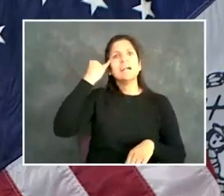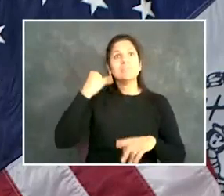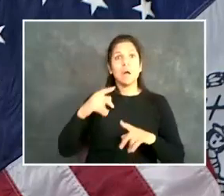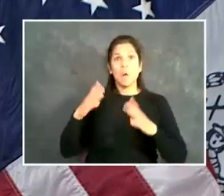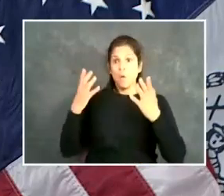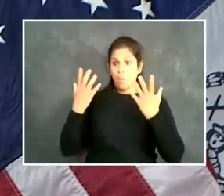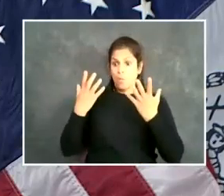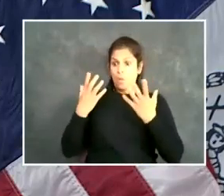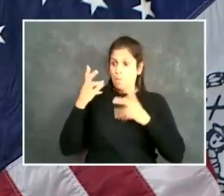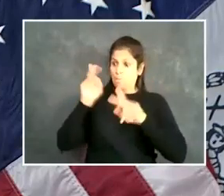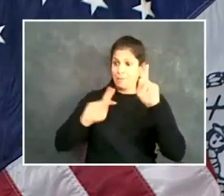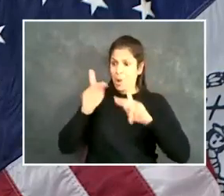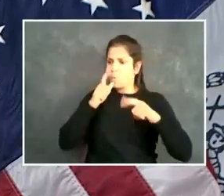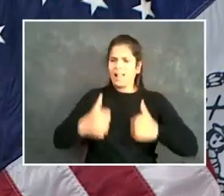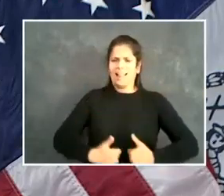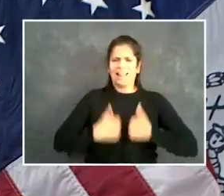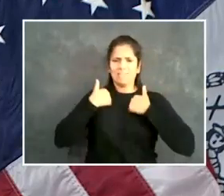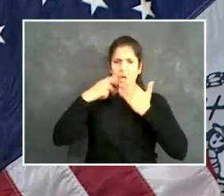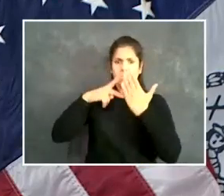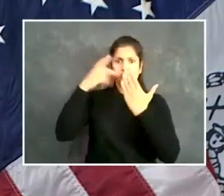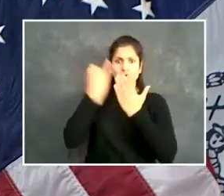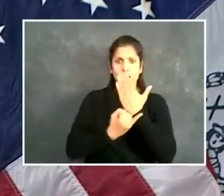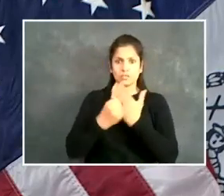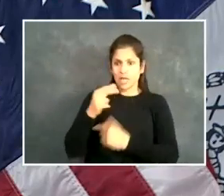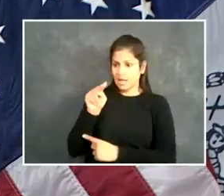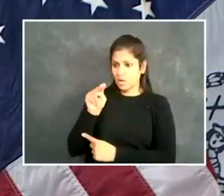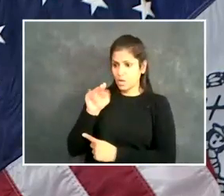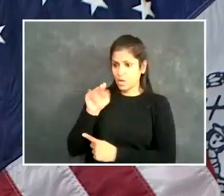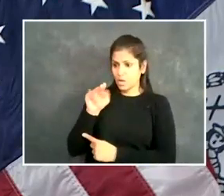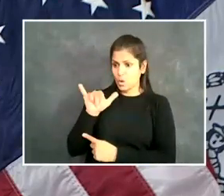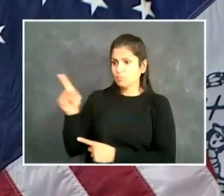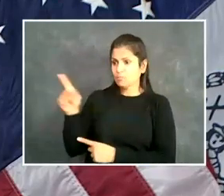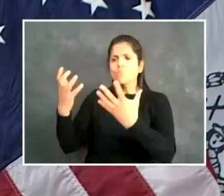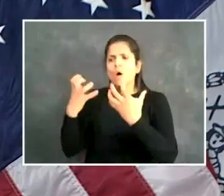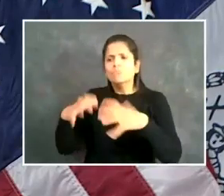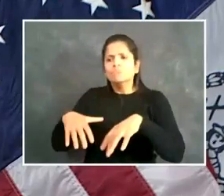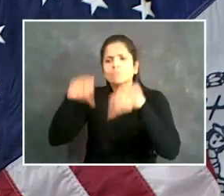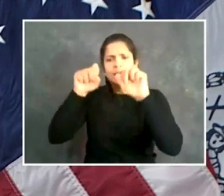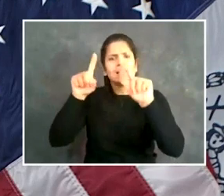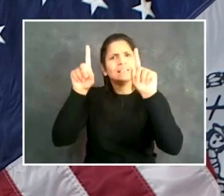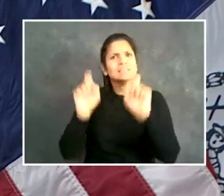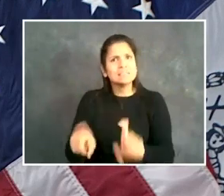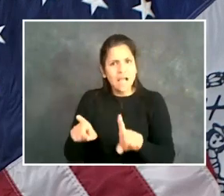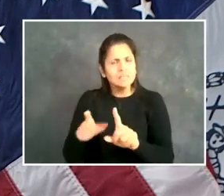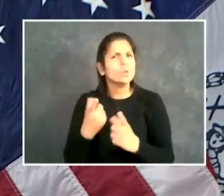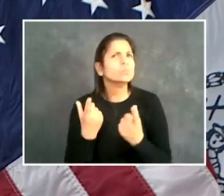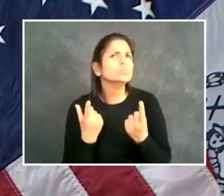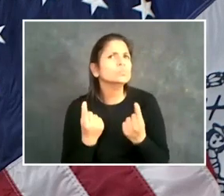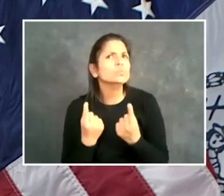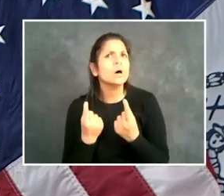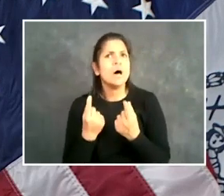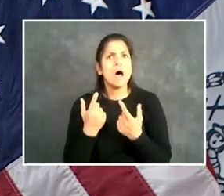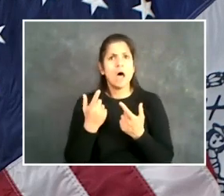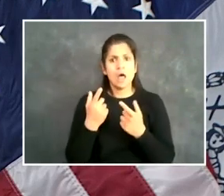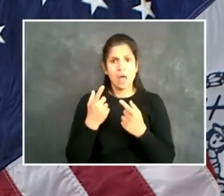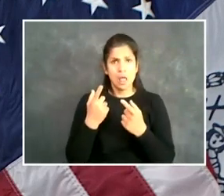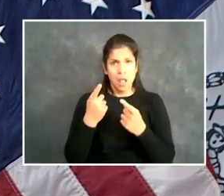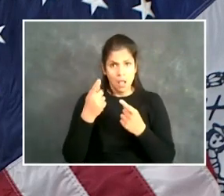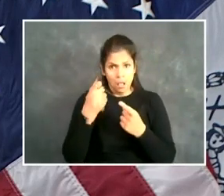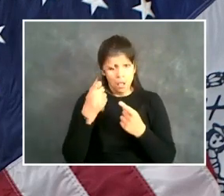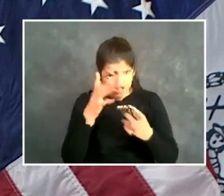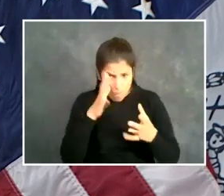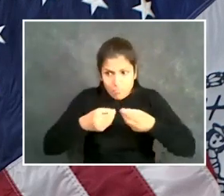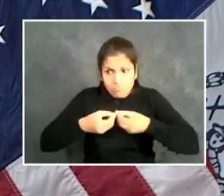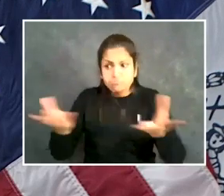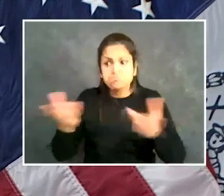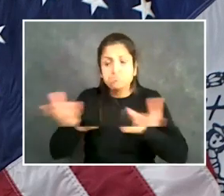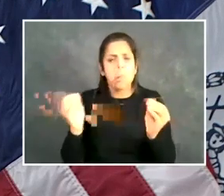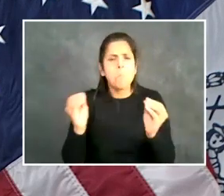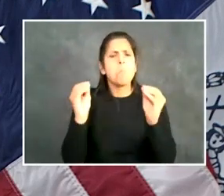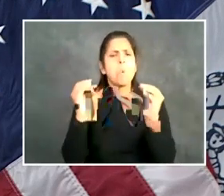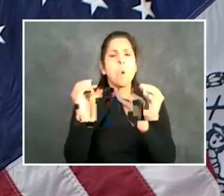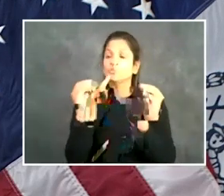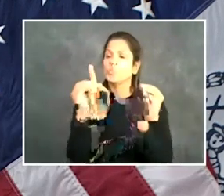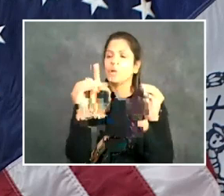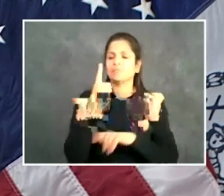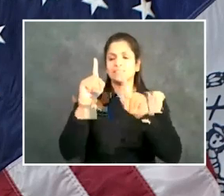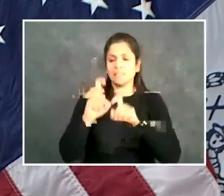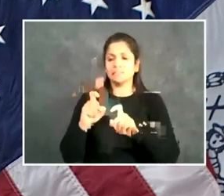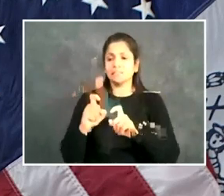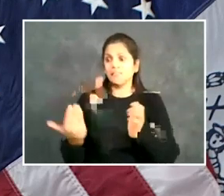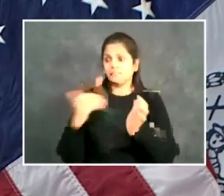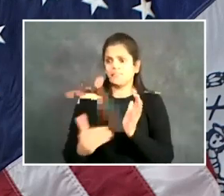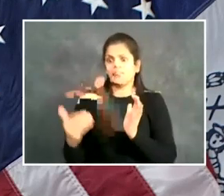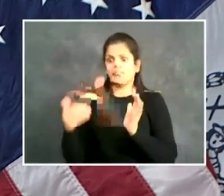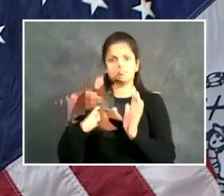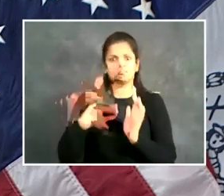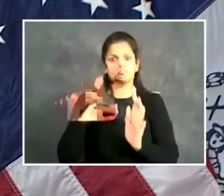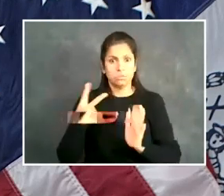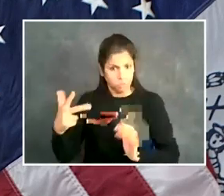RESIDENTS SEEKING OUT CAN HAVE